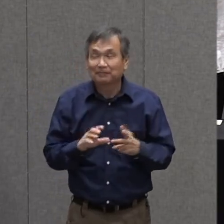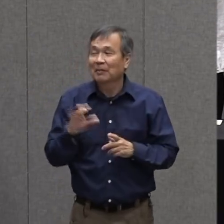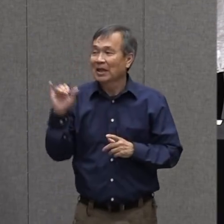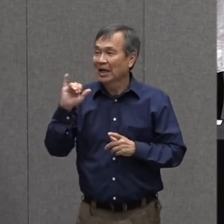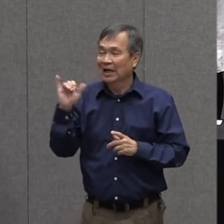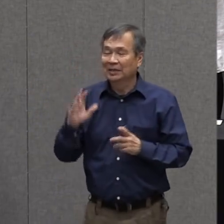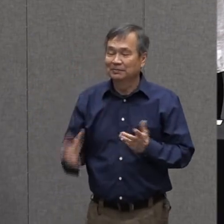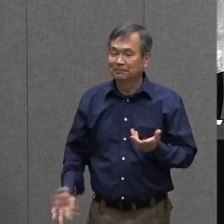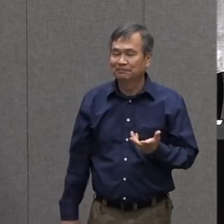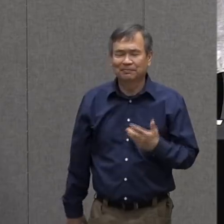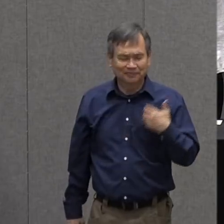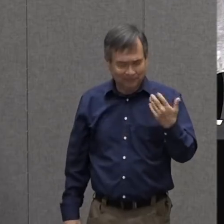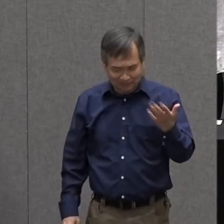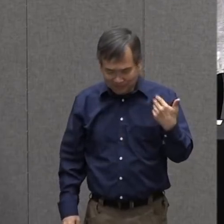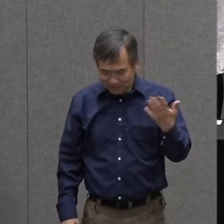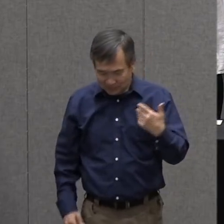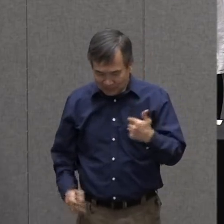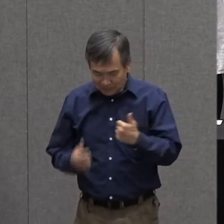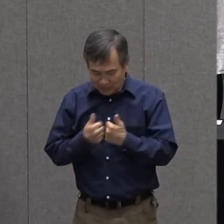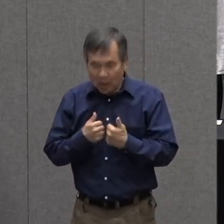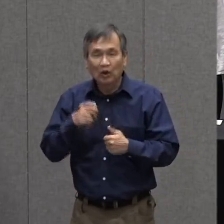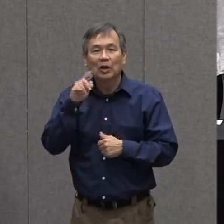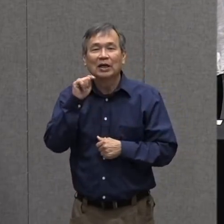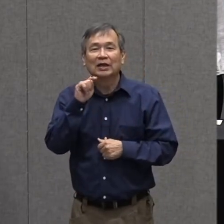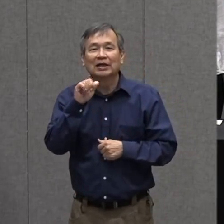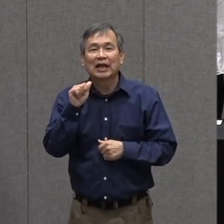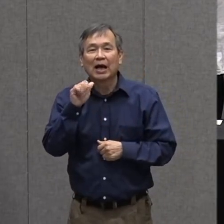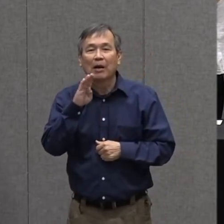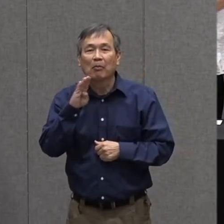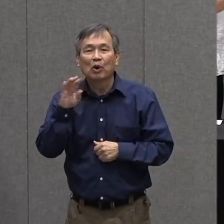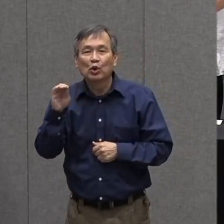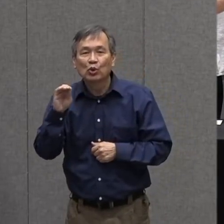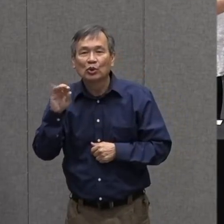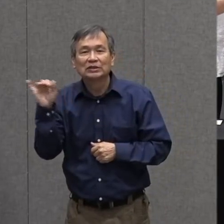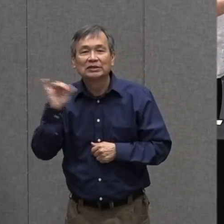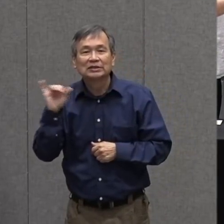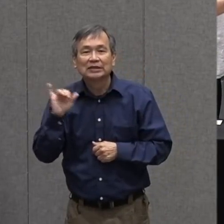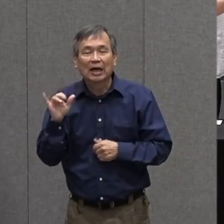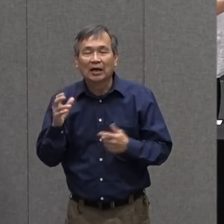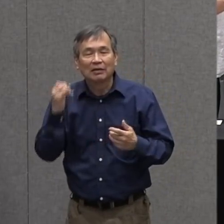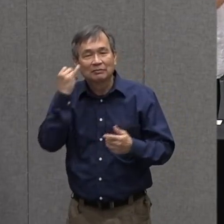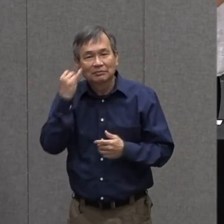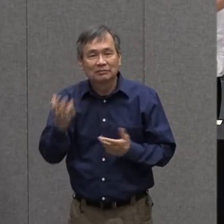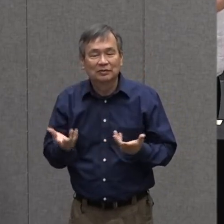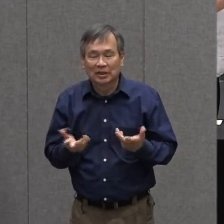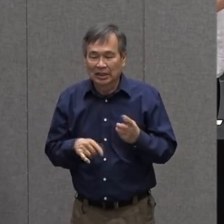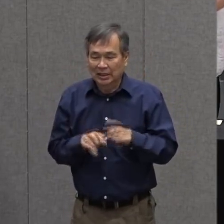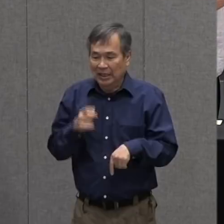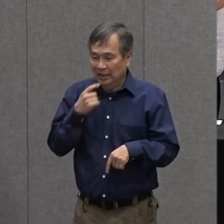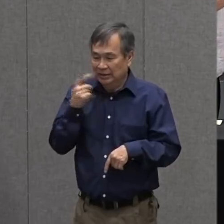it's kind of like, what's that one game where taboo, where you can't say a part of the word. If I say a part of the word,